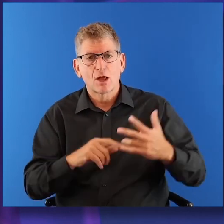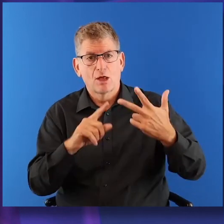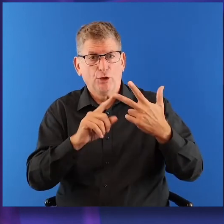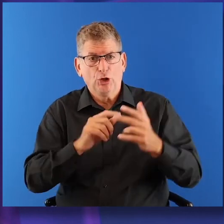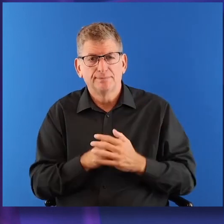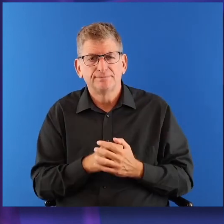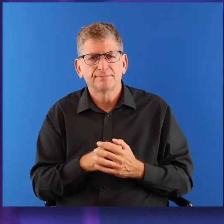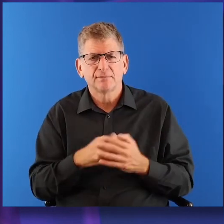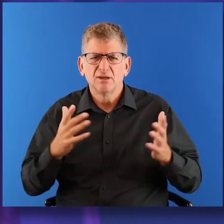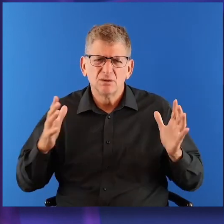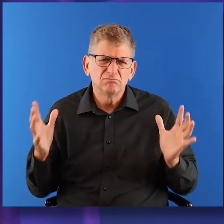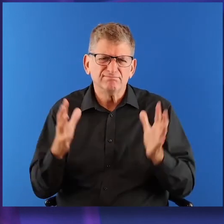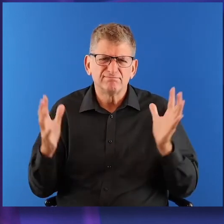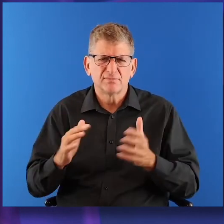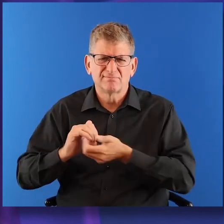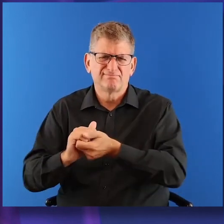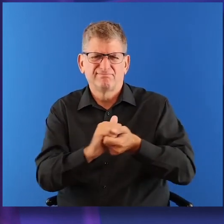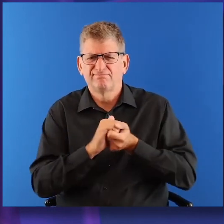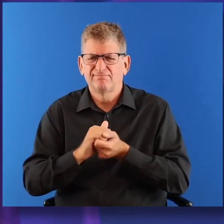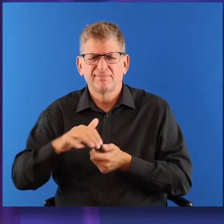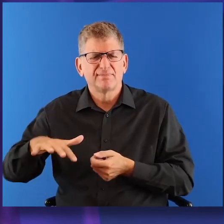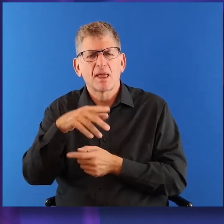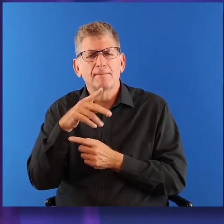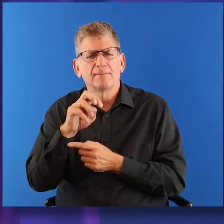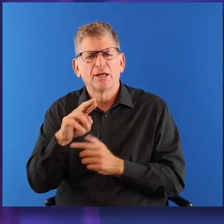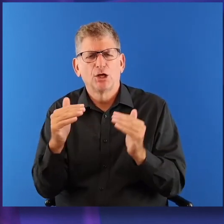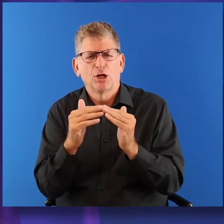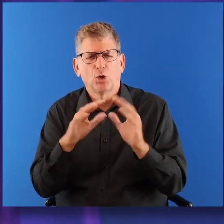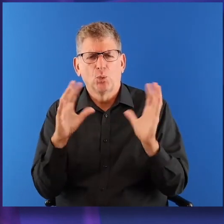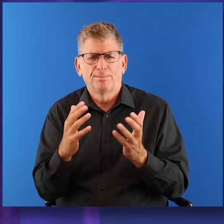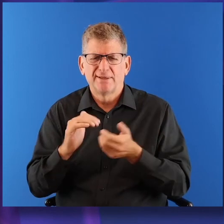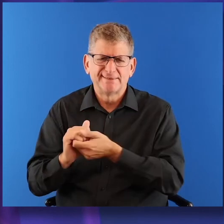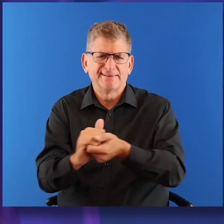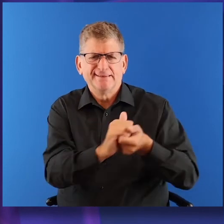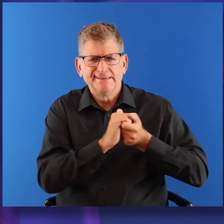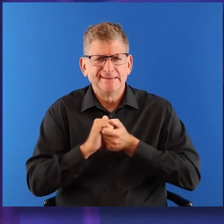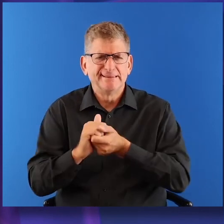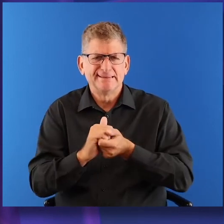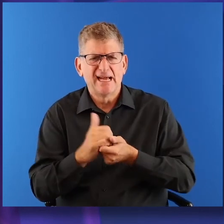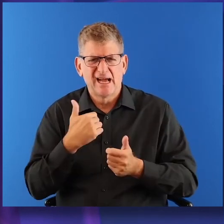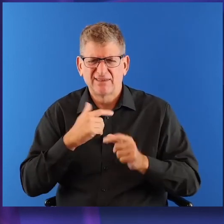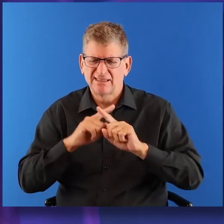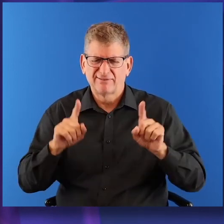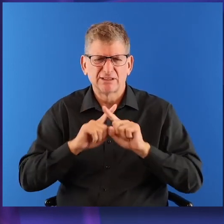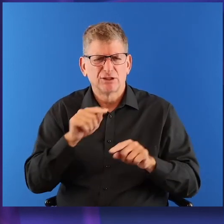collaboration across the peer group. There's a couple of different tools that folks use